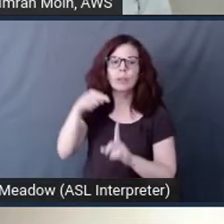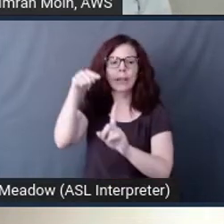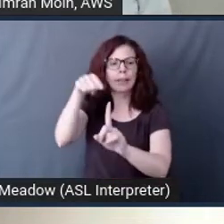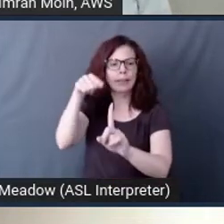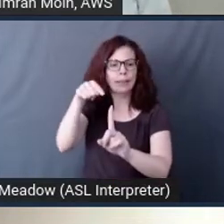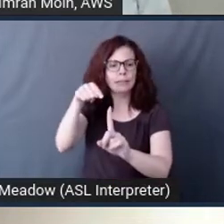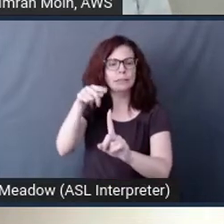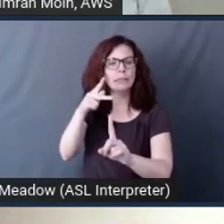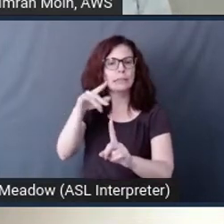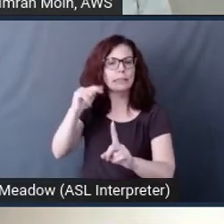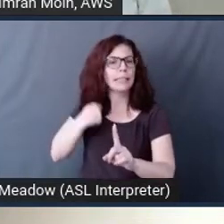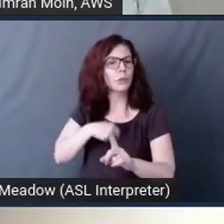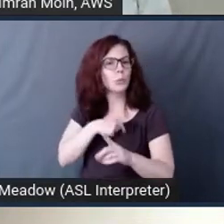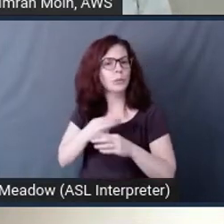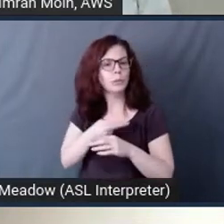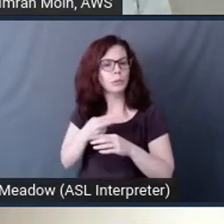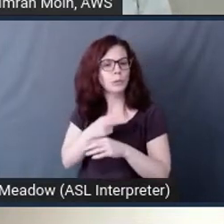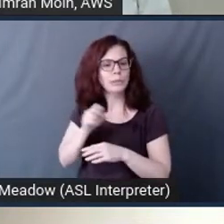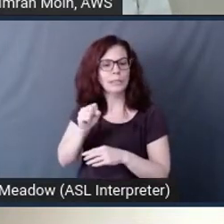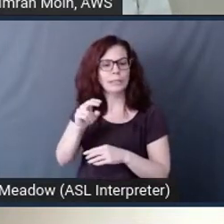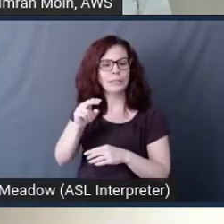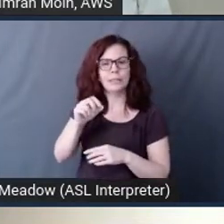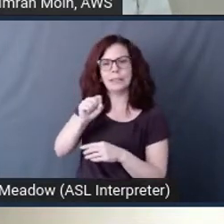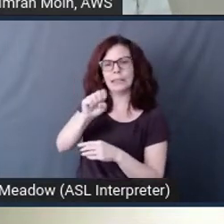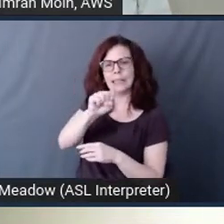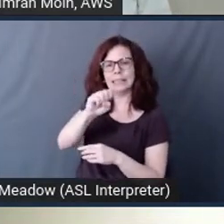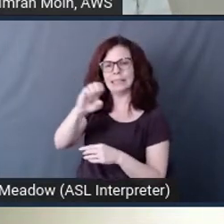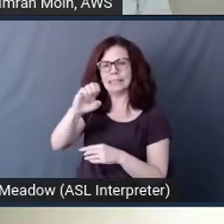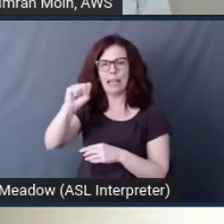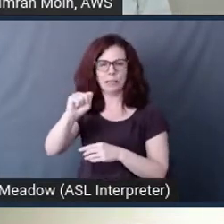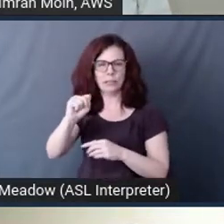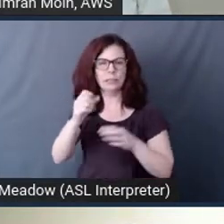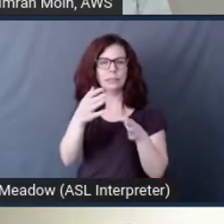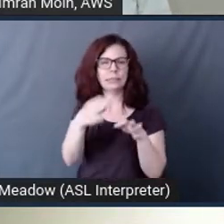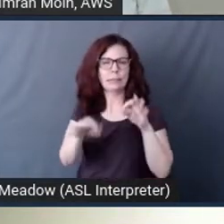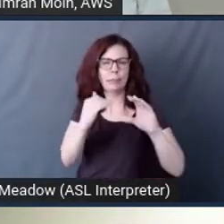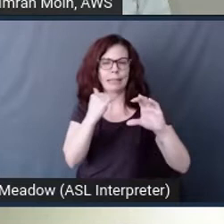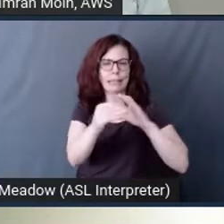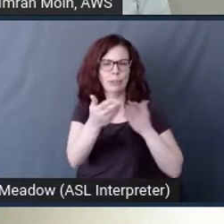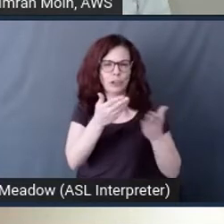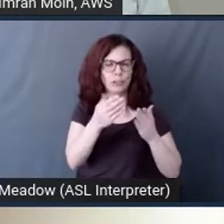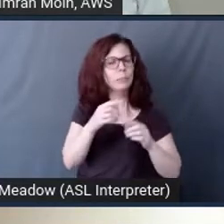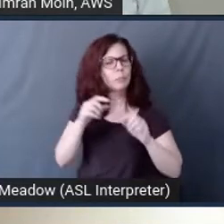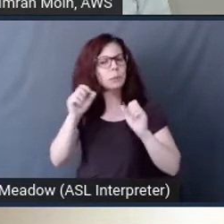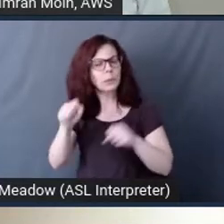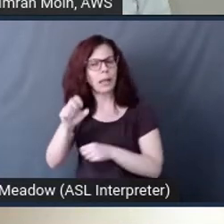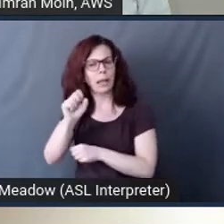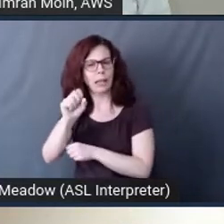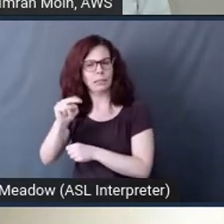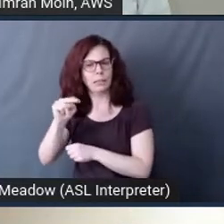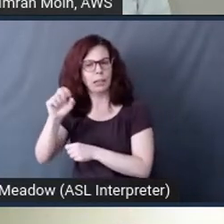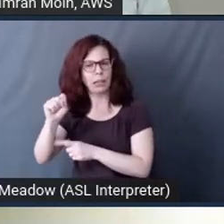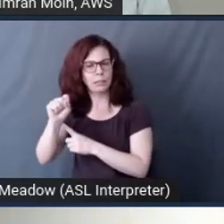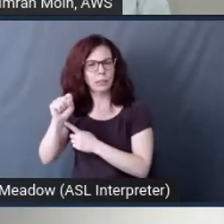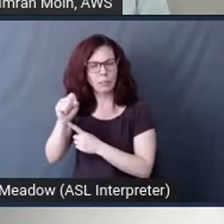we have been using SES, simple email service, but it can also be done with the SNS. The reason we thought just for the SNS, there are some,